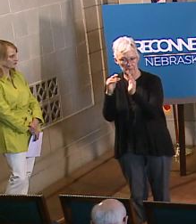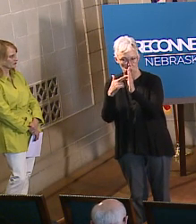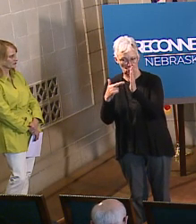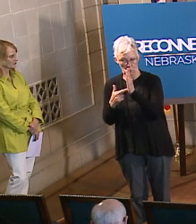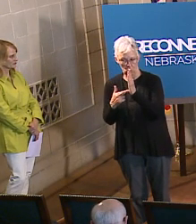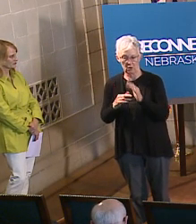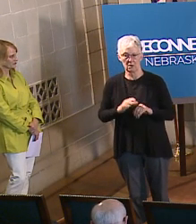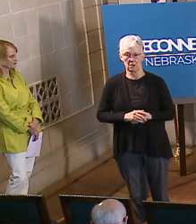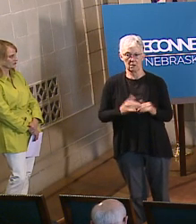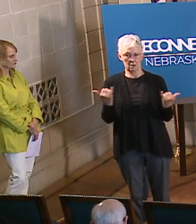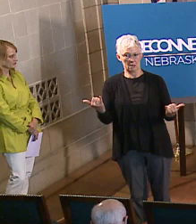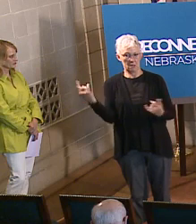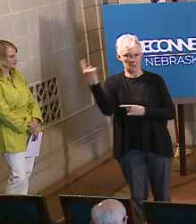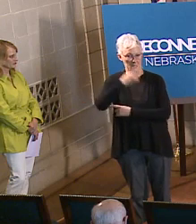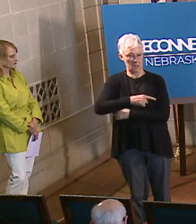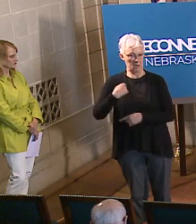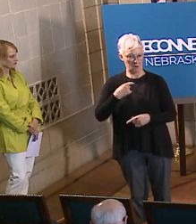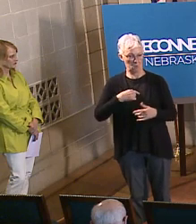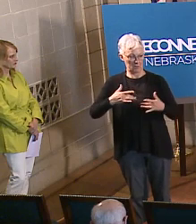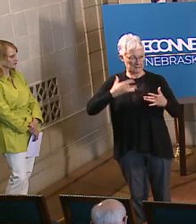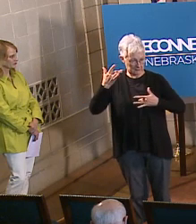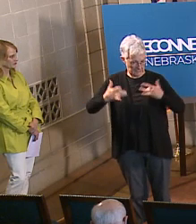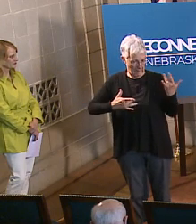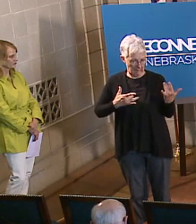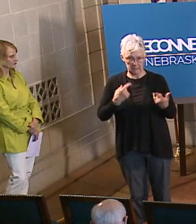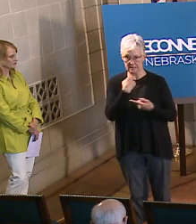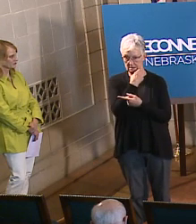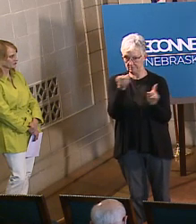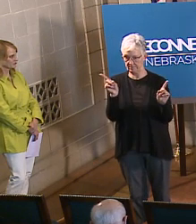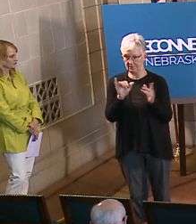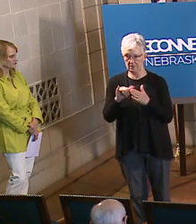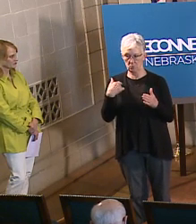THING. AND SO WE ARE VERY EXCITED TODAY